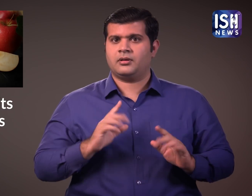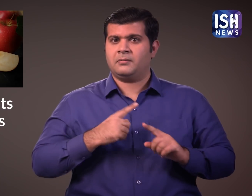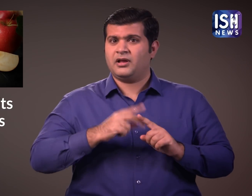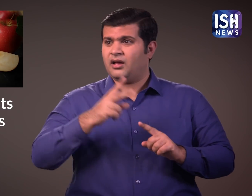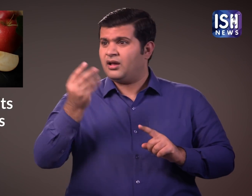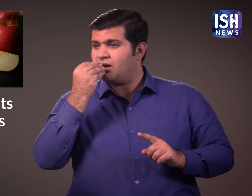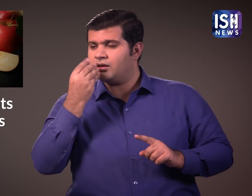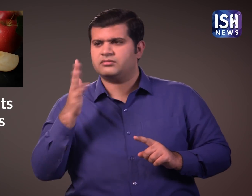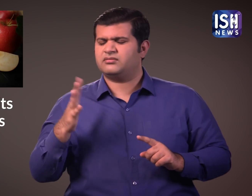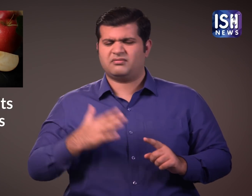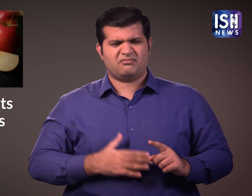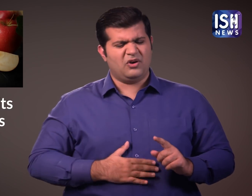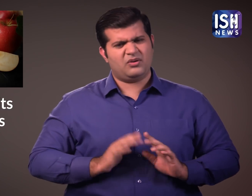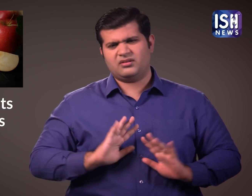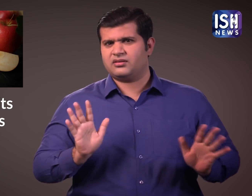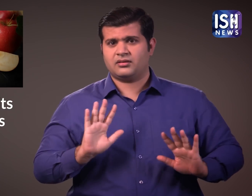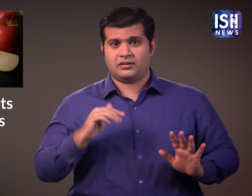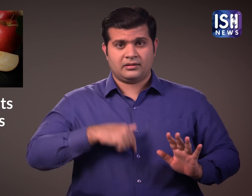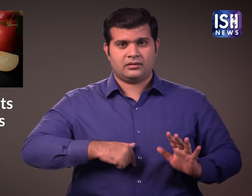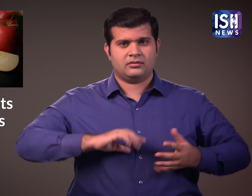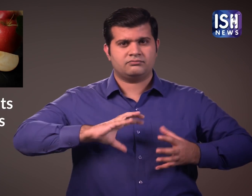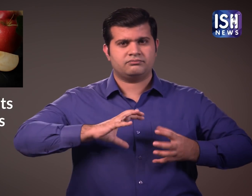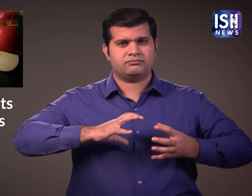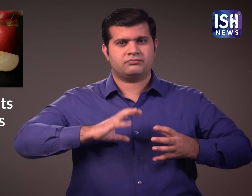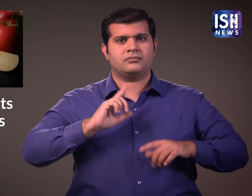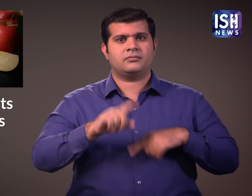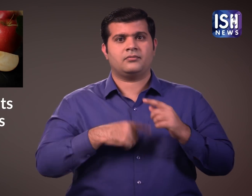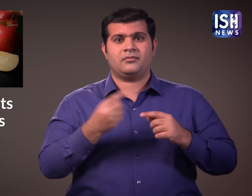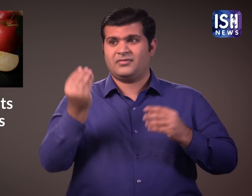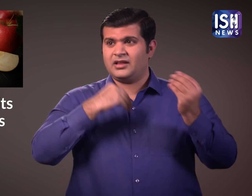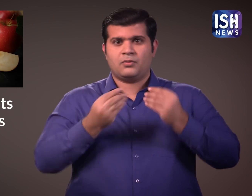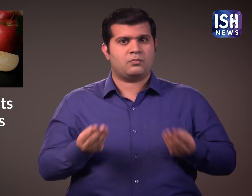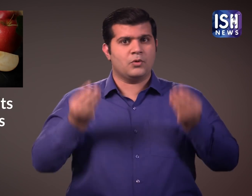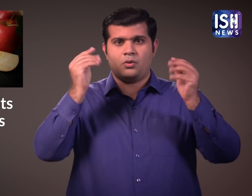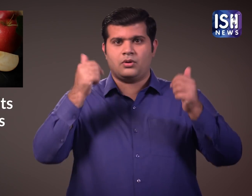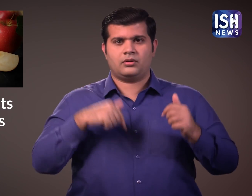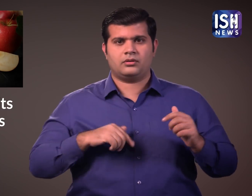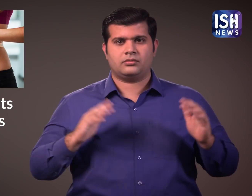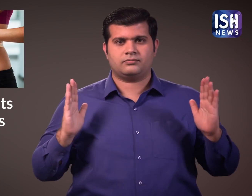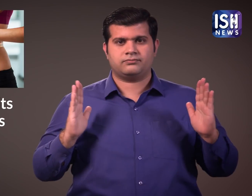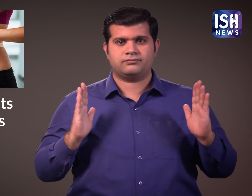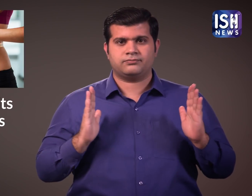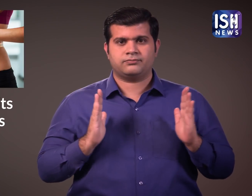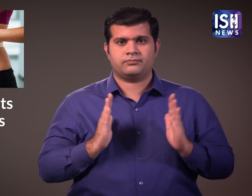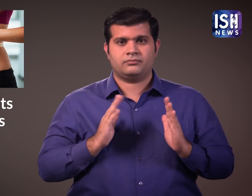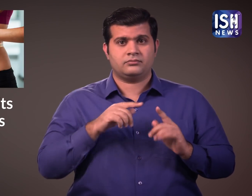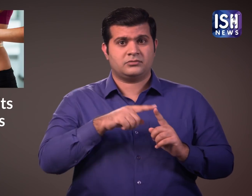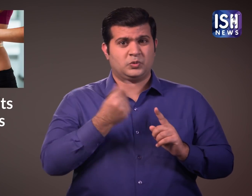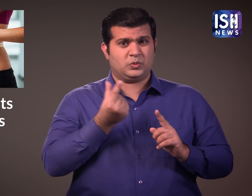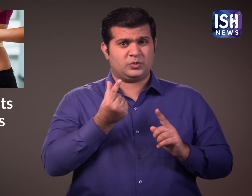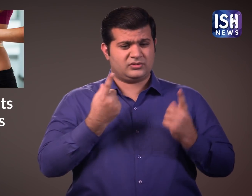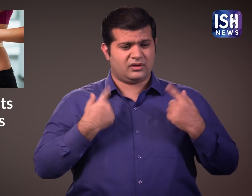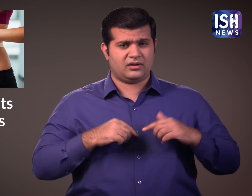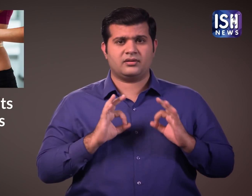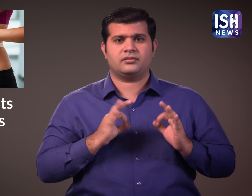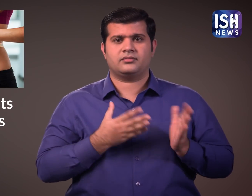It will help your metabolism and aid in weightloss.